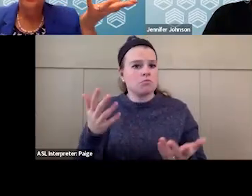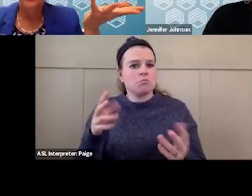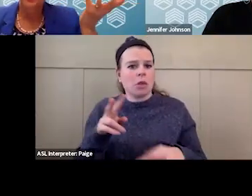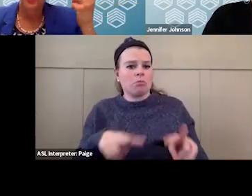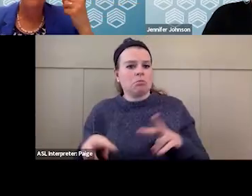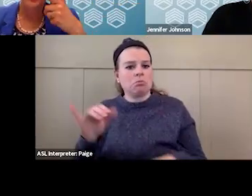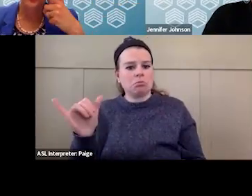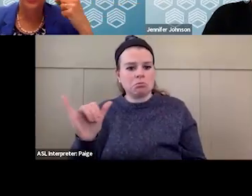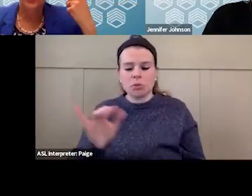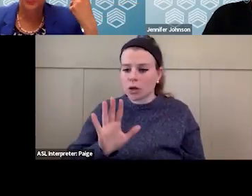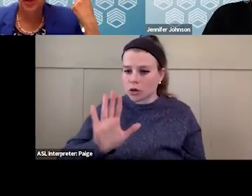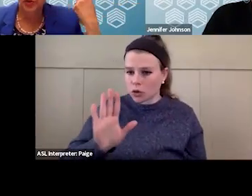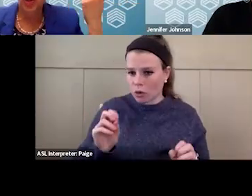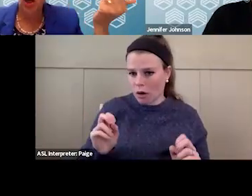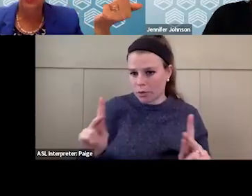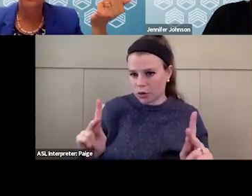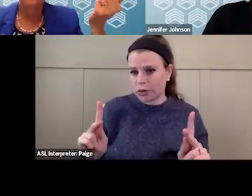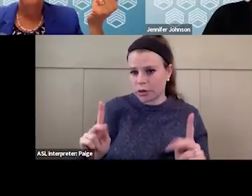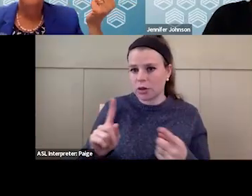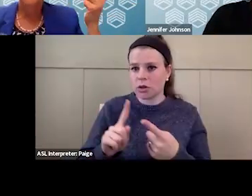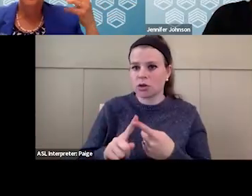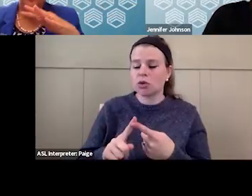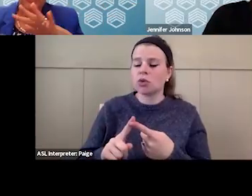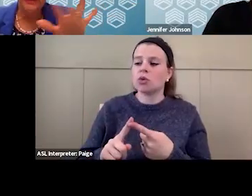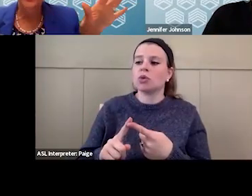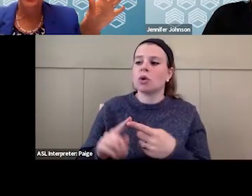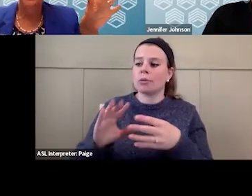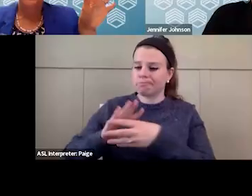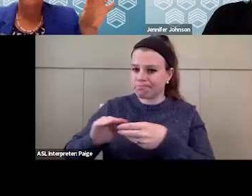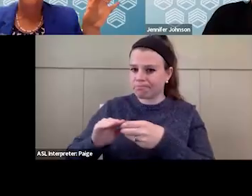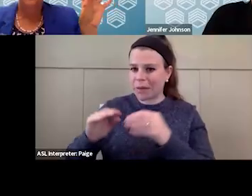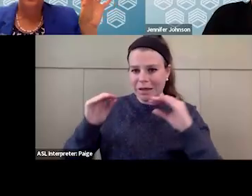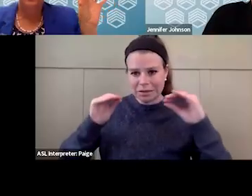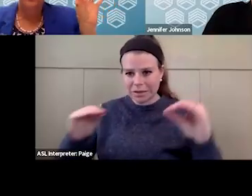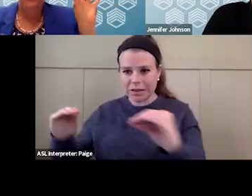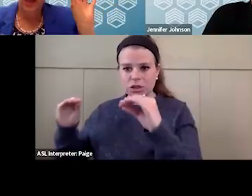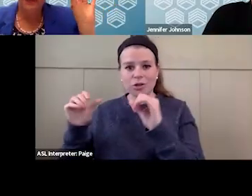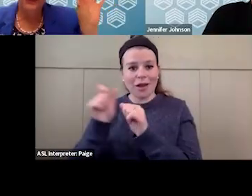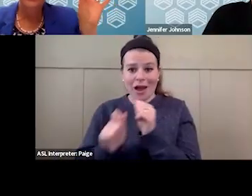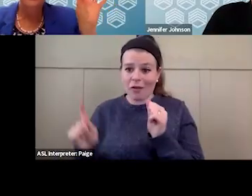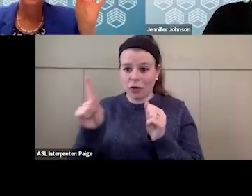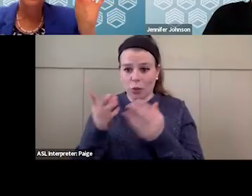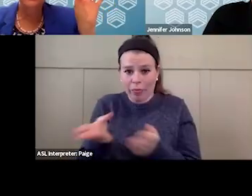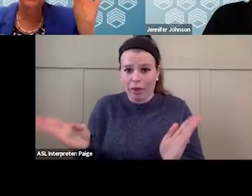So this is your opportunity to talk and to teach everyone, um, by engaging and